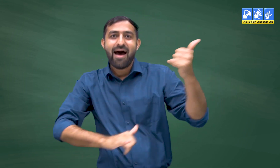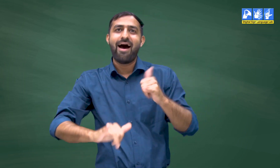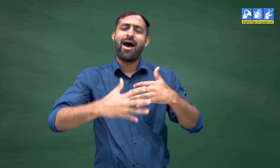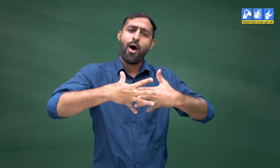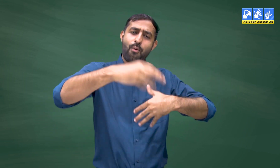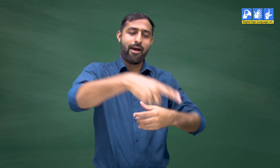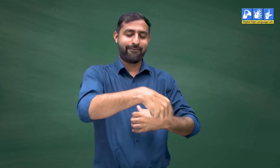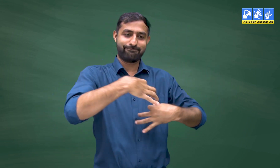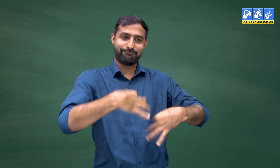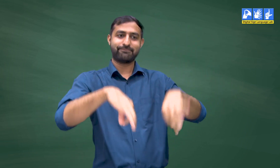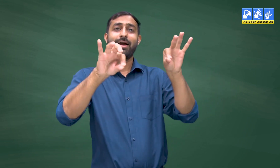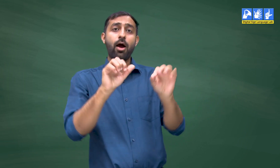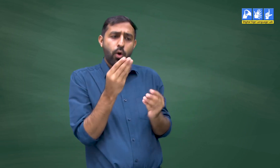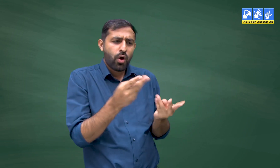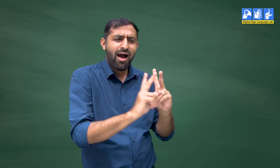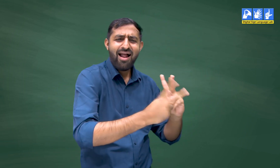They need to play, run and feel healthy.